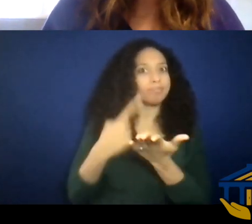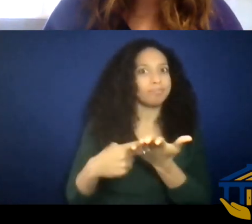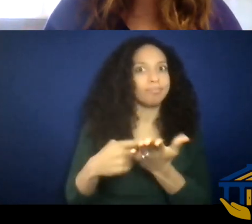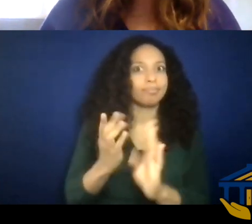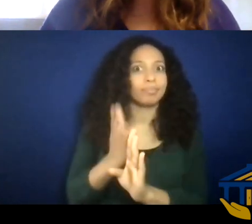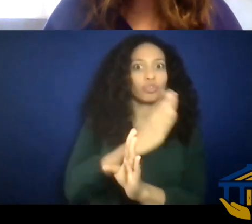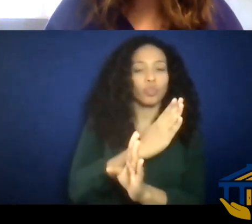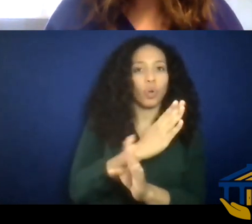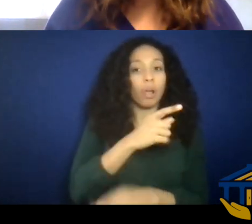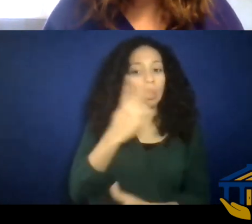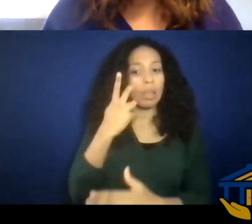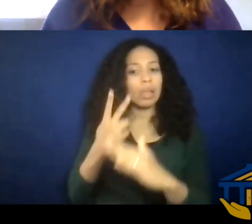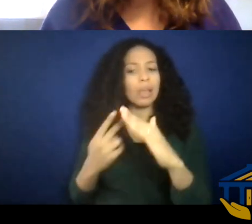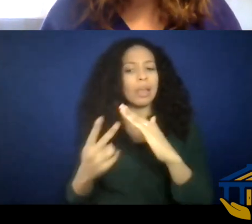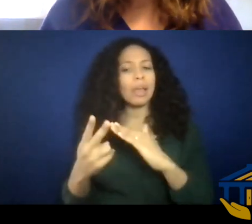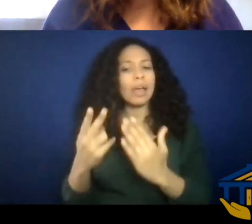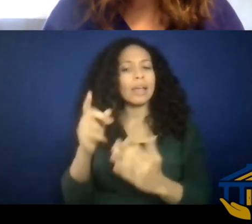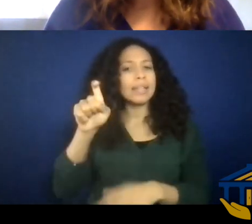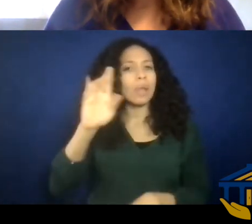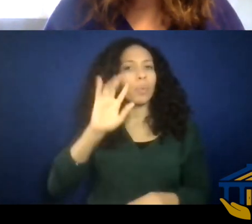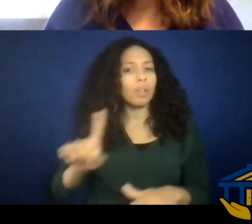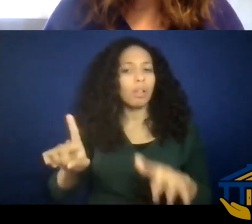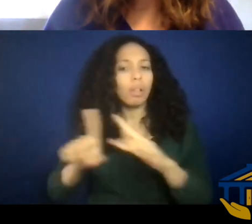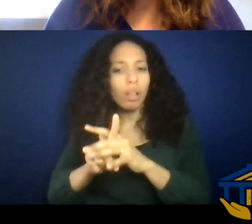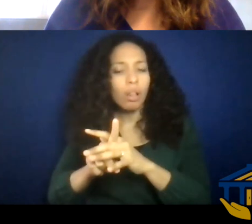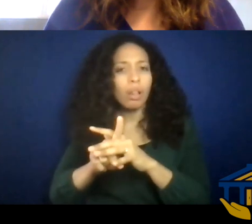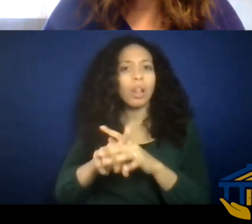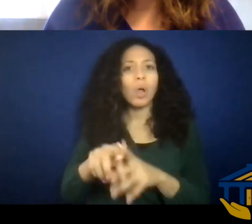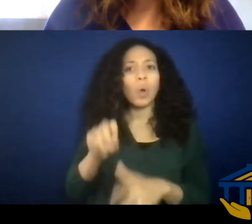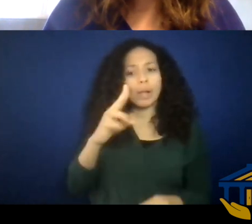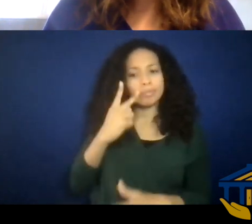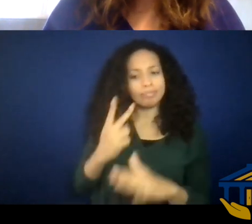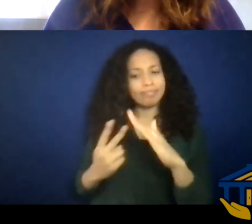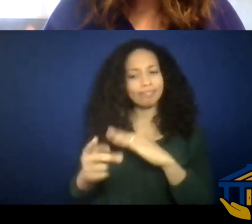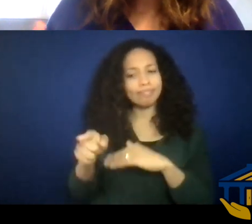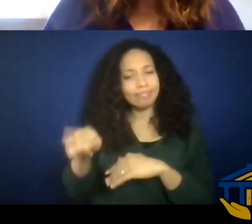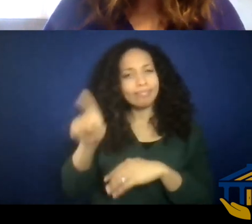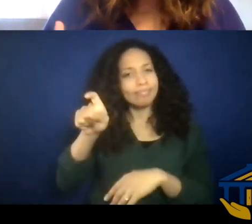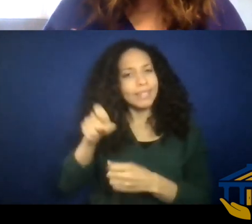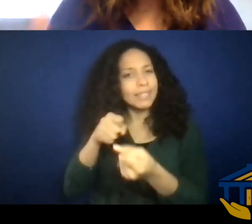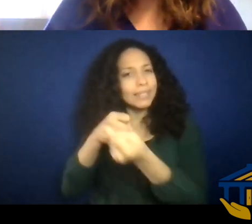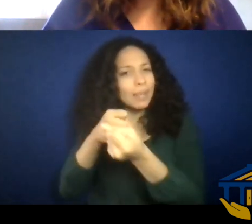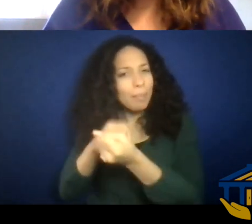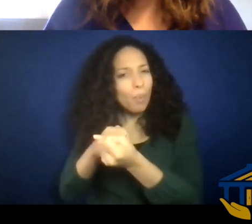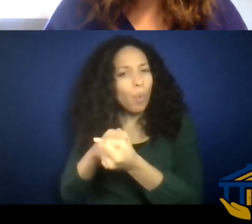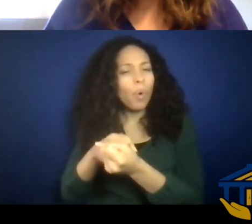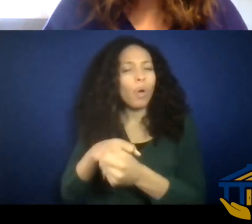anticipating that your child is going to need support in a certain way or looking towards the